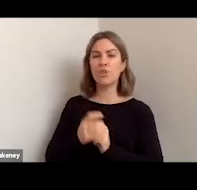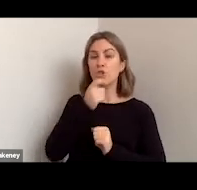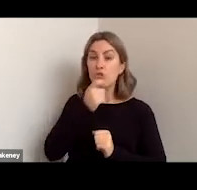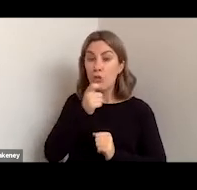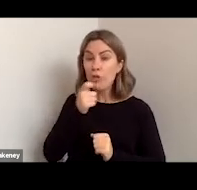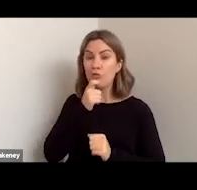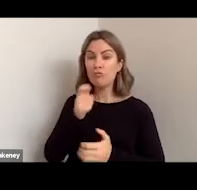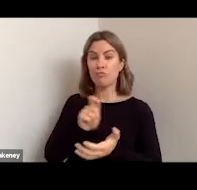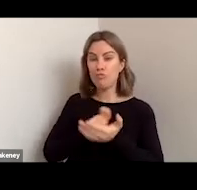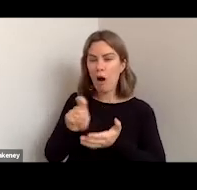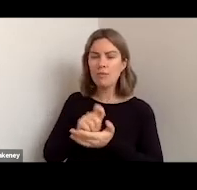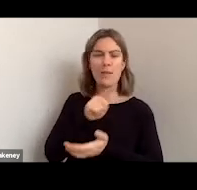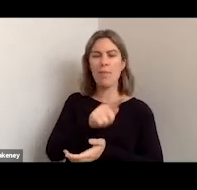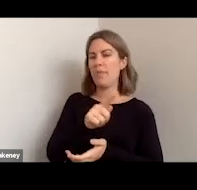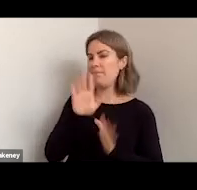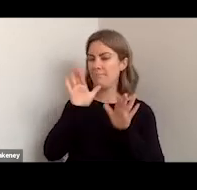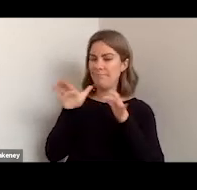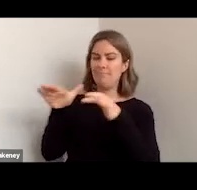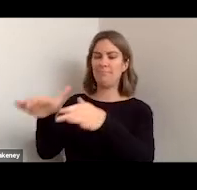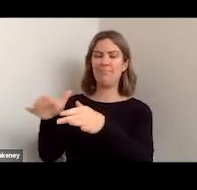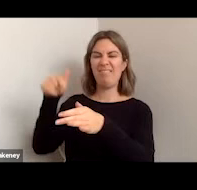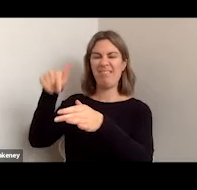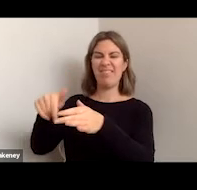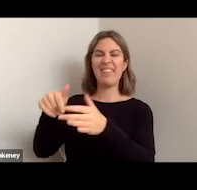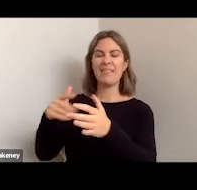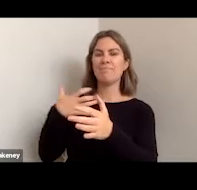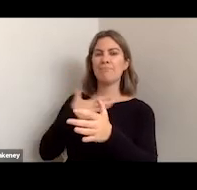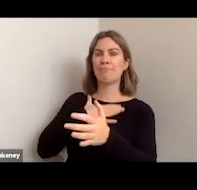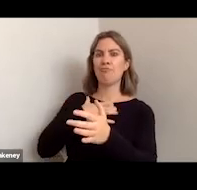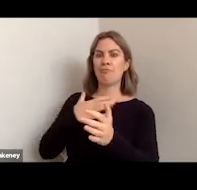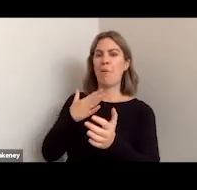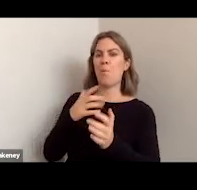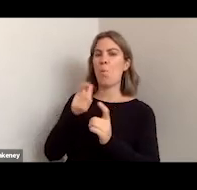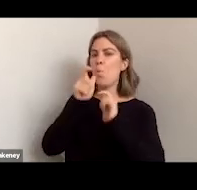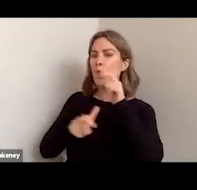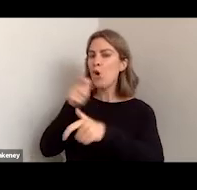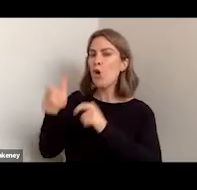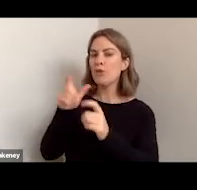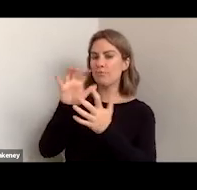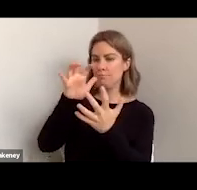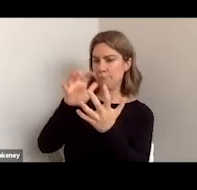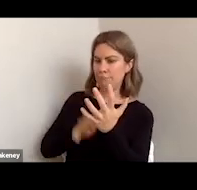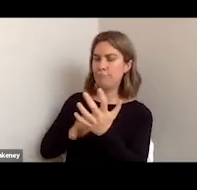love words - they're wordsmiths - therefore they appreciate a well written, well-constructed post.